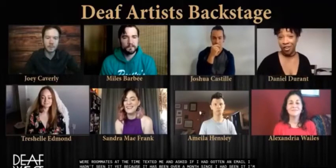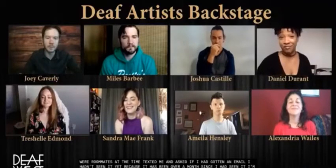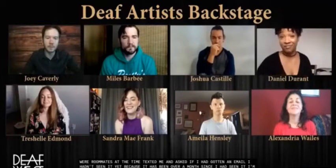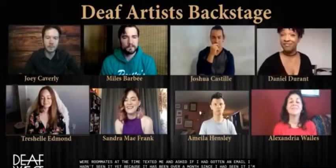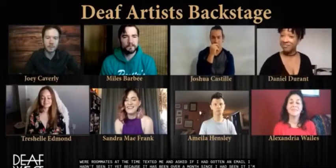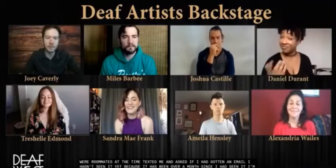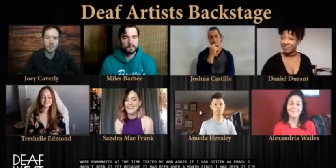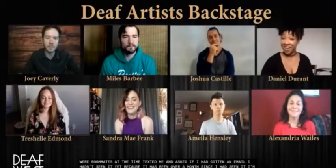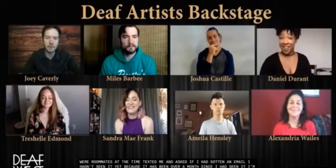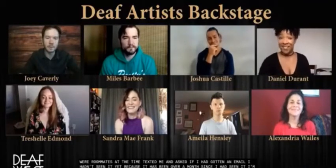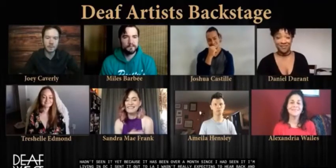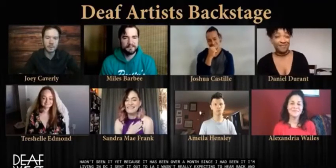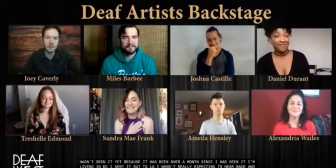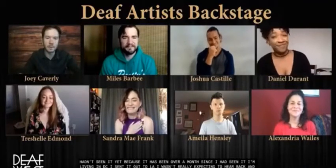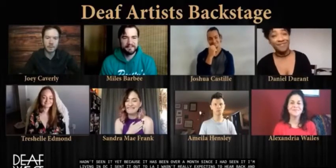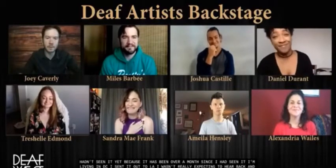And so my journey actually started from there.